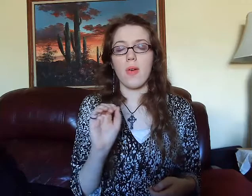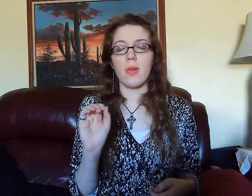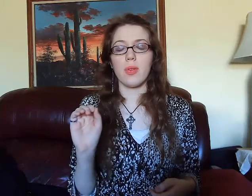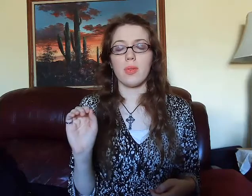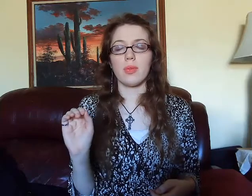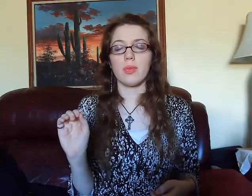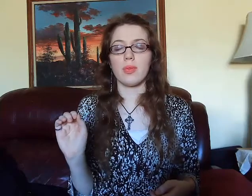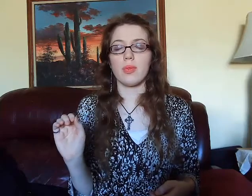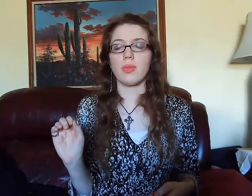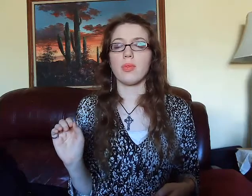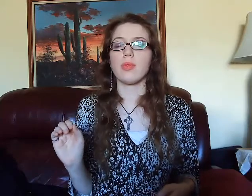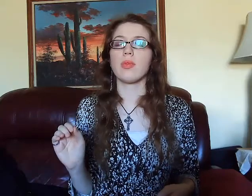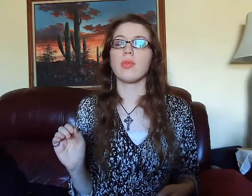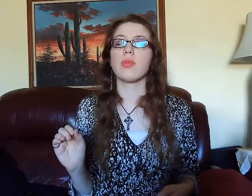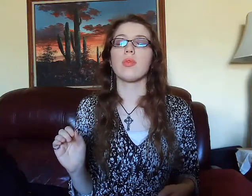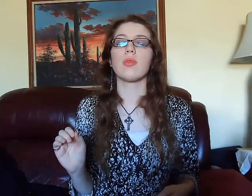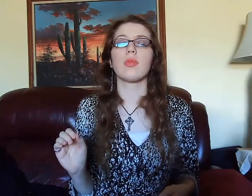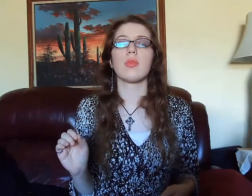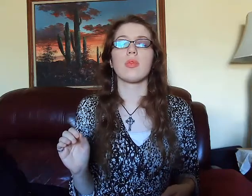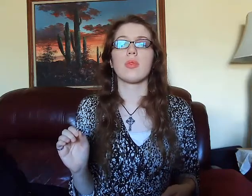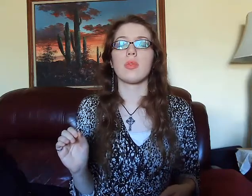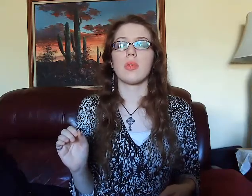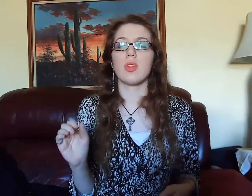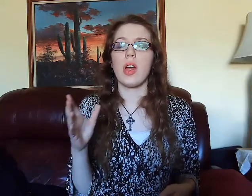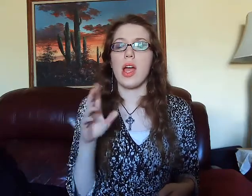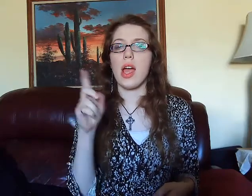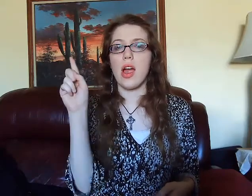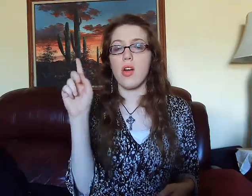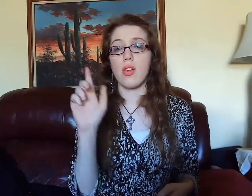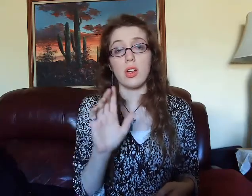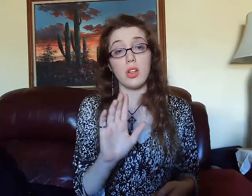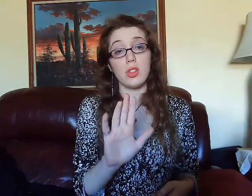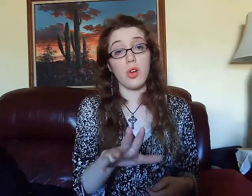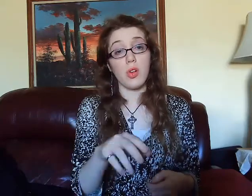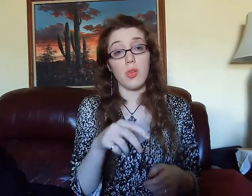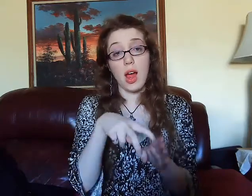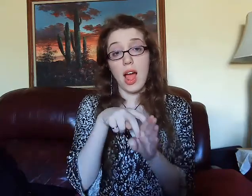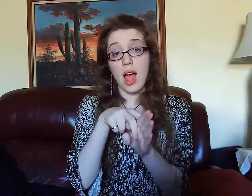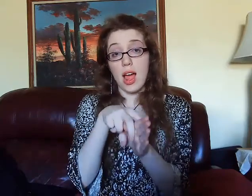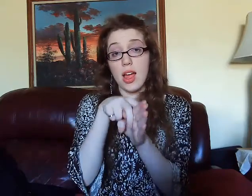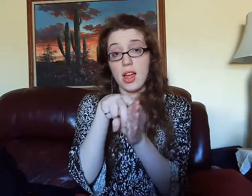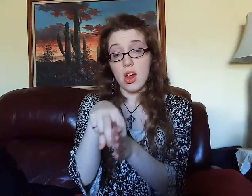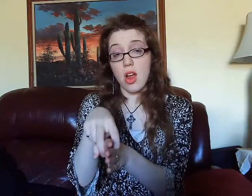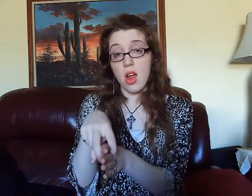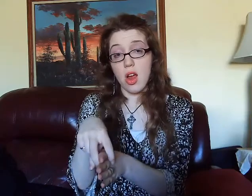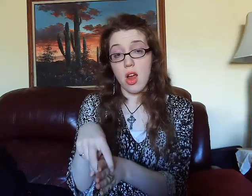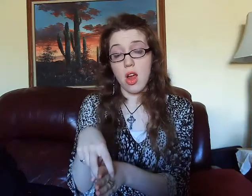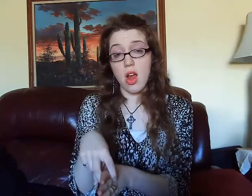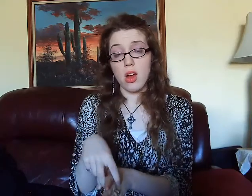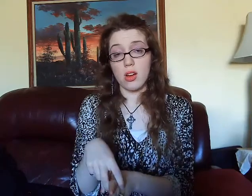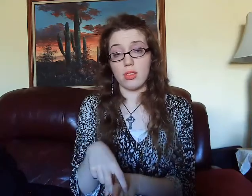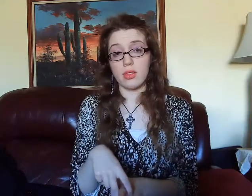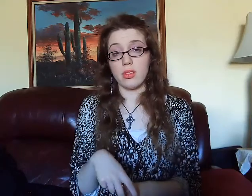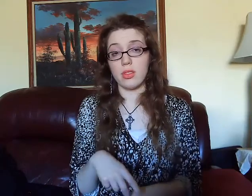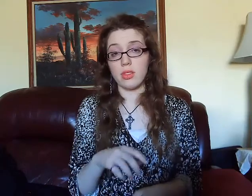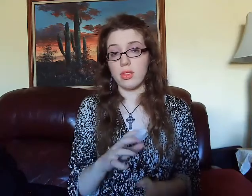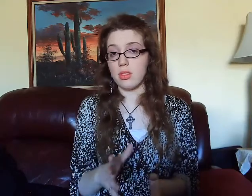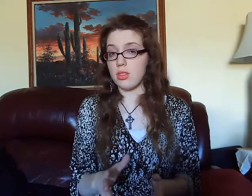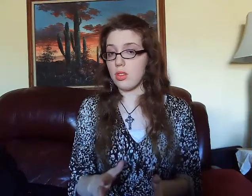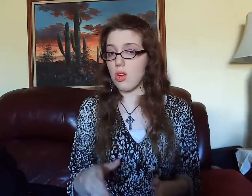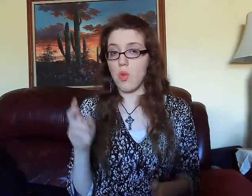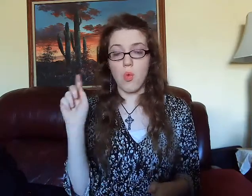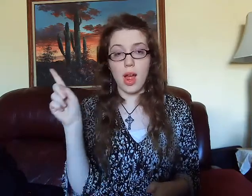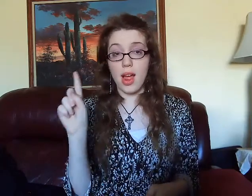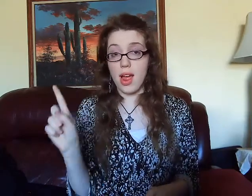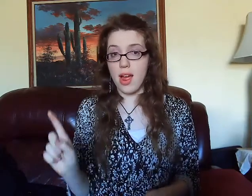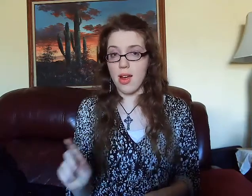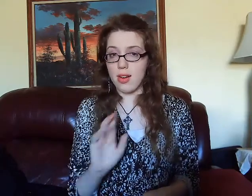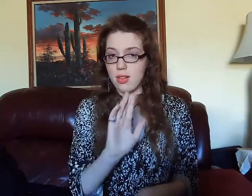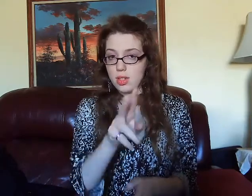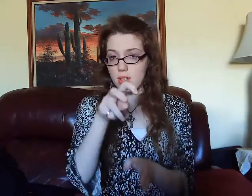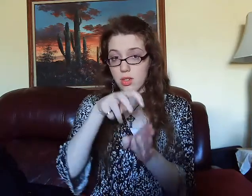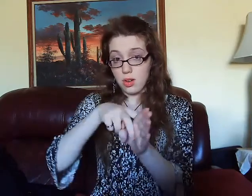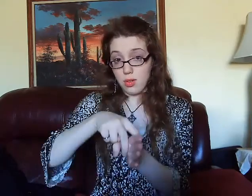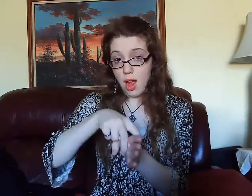WHERE YOUR RIDER?